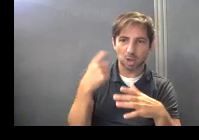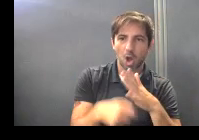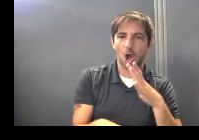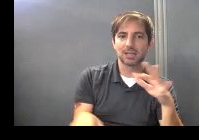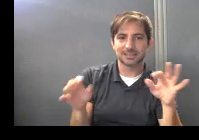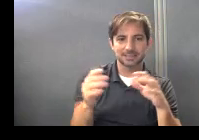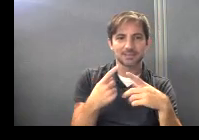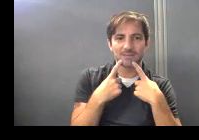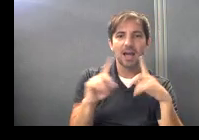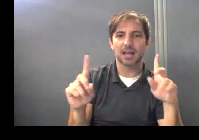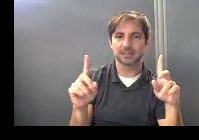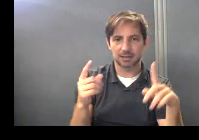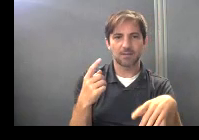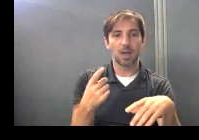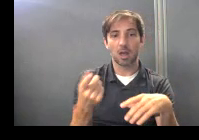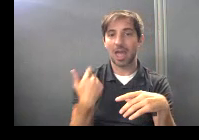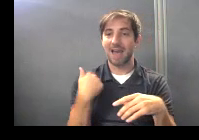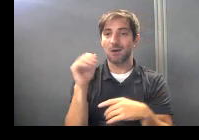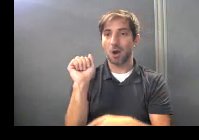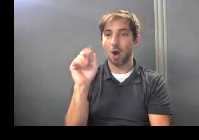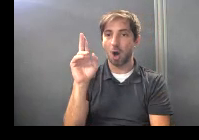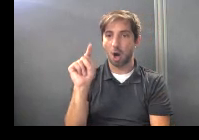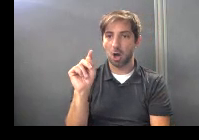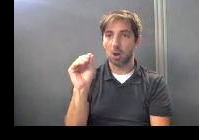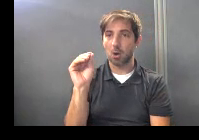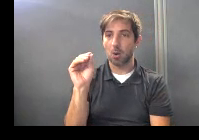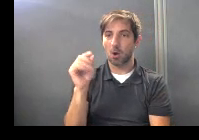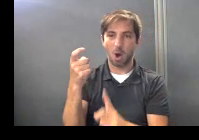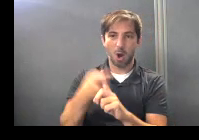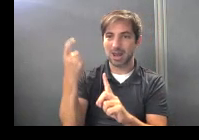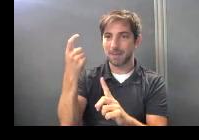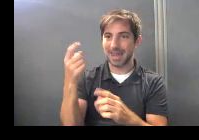AUTO CAPTIONS ARE AVAILABLE IN MANY PLATFORMS, AND THEY ARE IMPROVING.